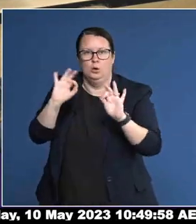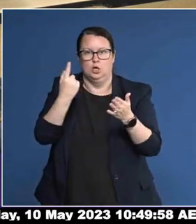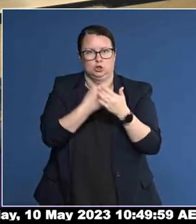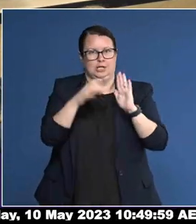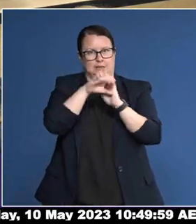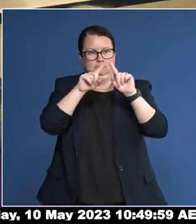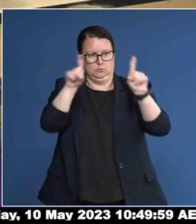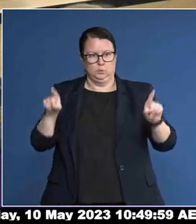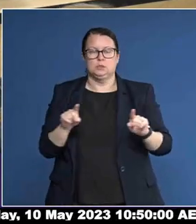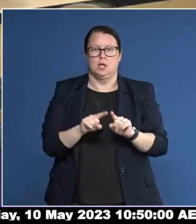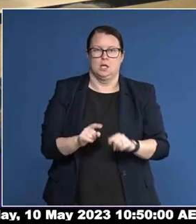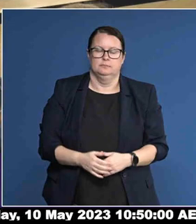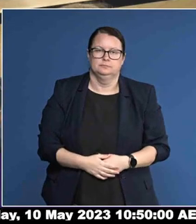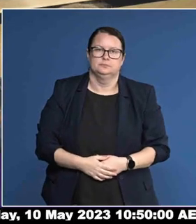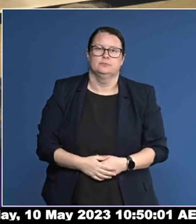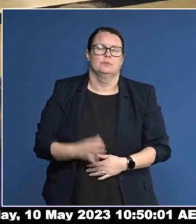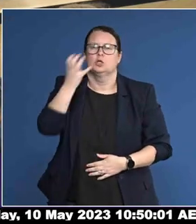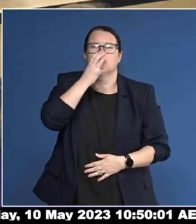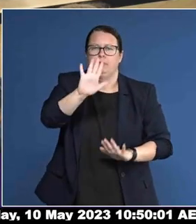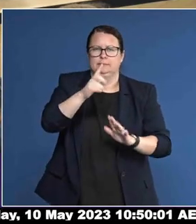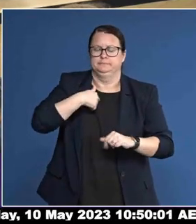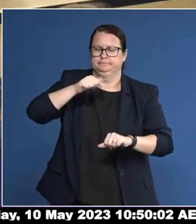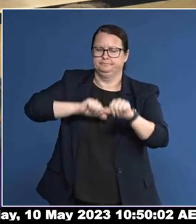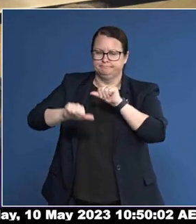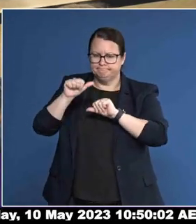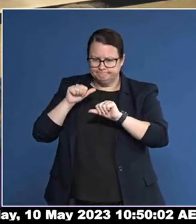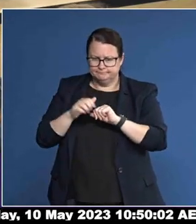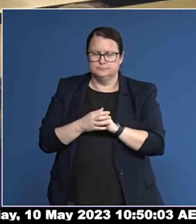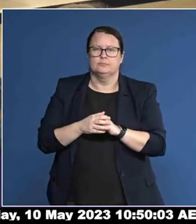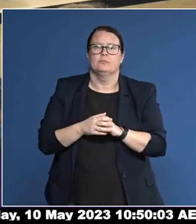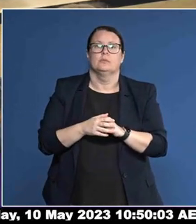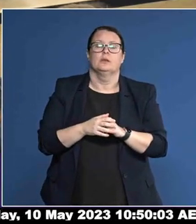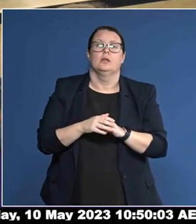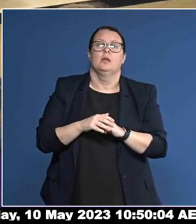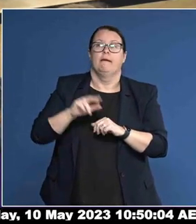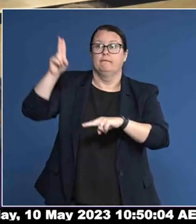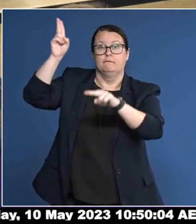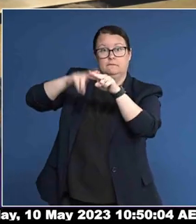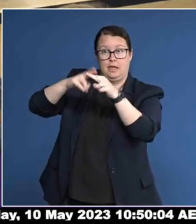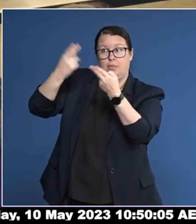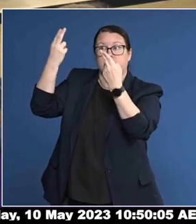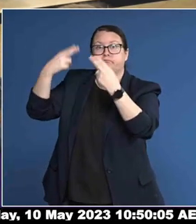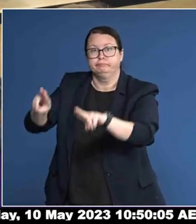After Paul Barrett had passed away and the children were found in their - the terrible